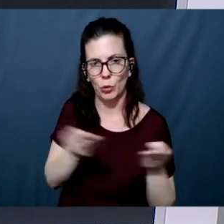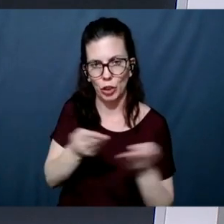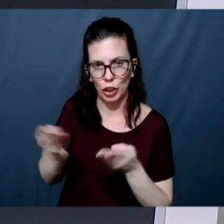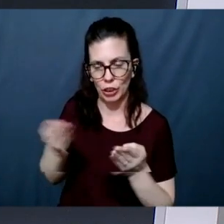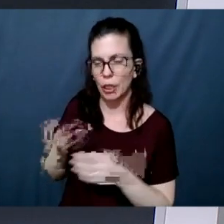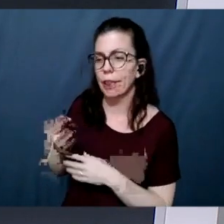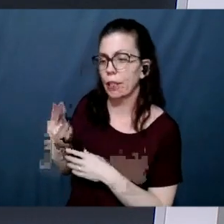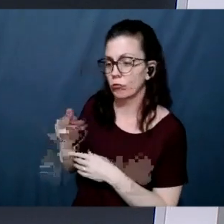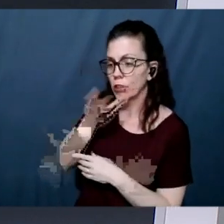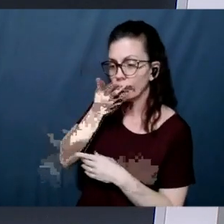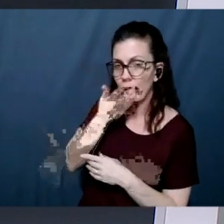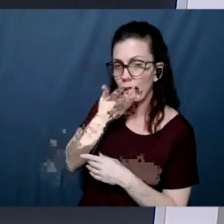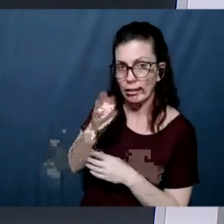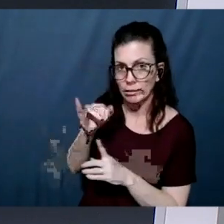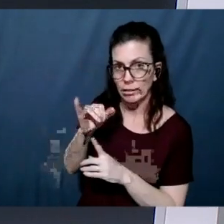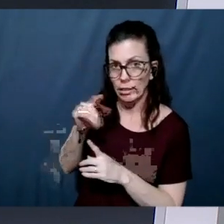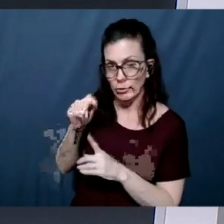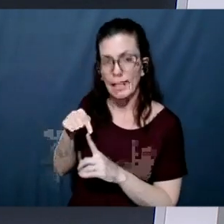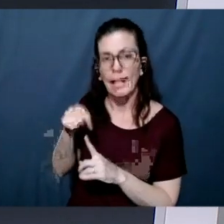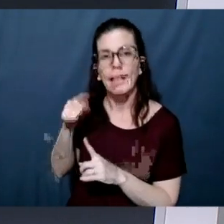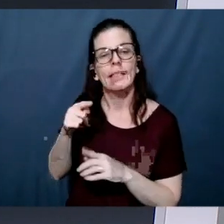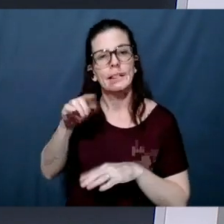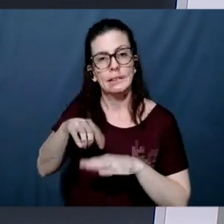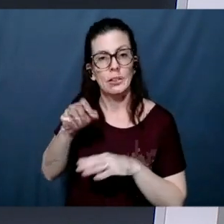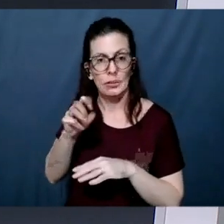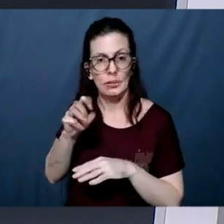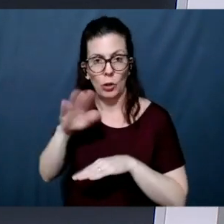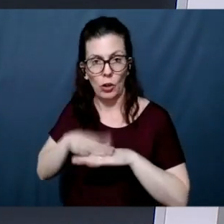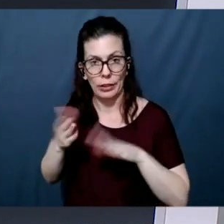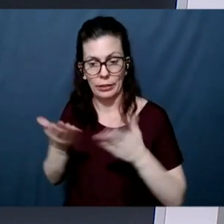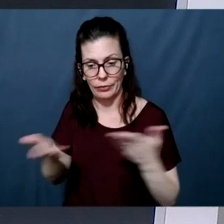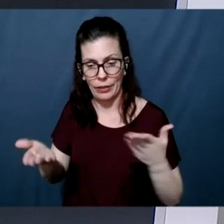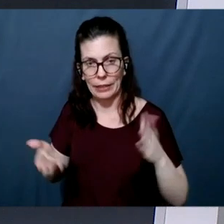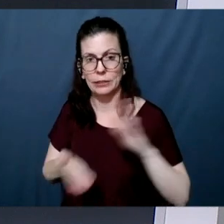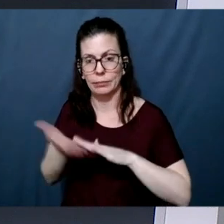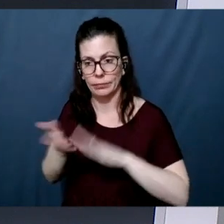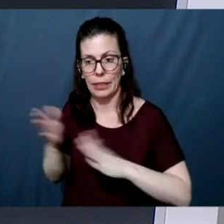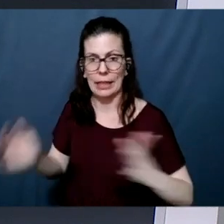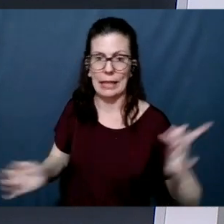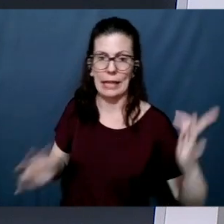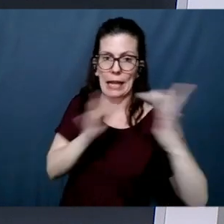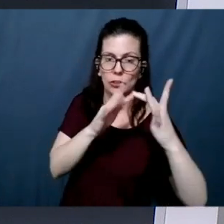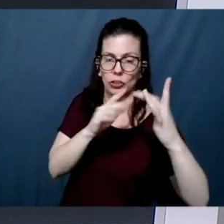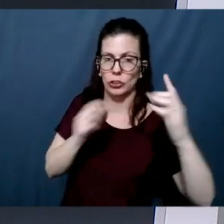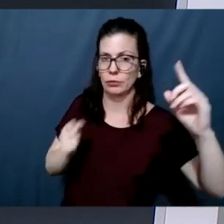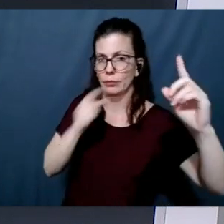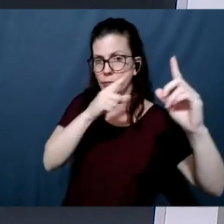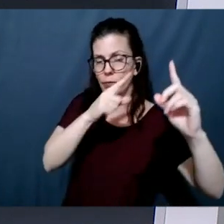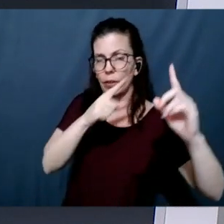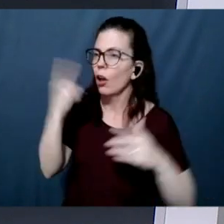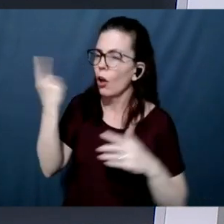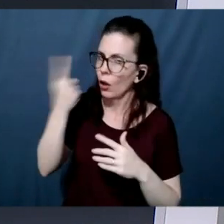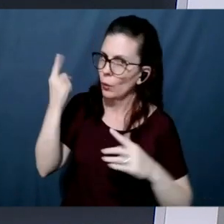on the device establishes the connection back to the cloud. It's always an outbound connection, so it's gonna have to open up or port holes to get down to it.